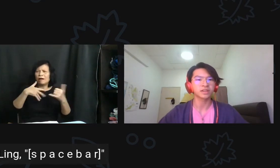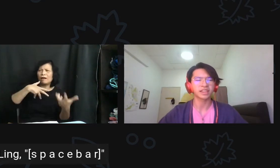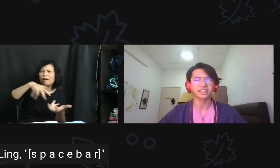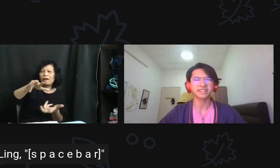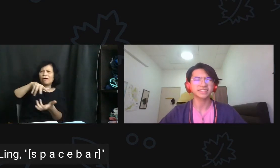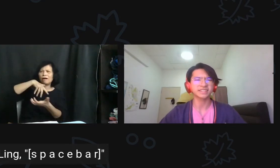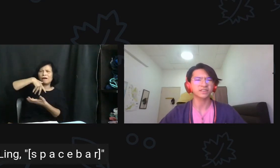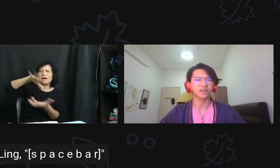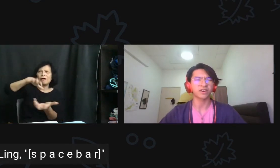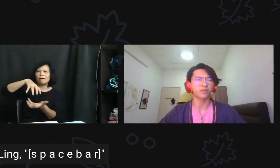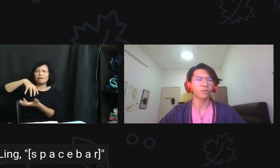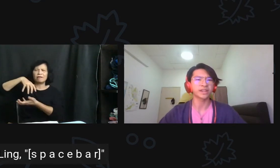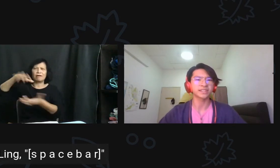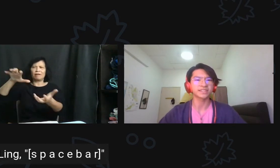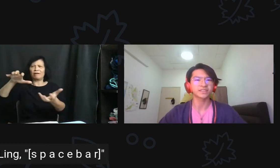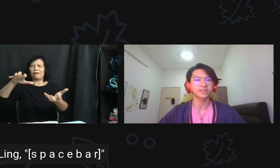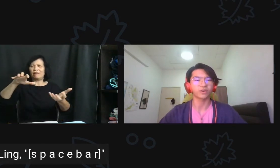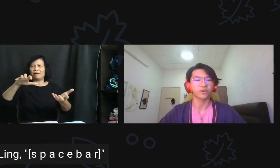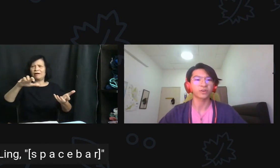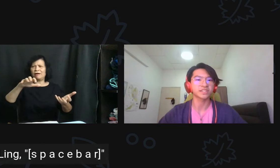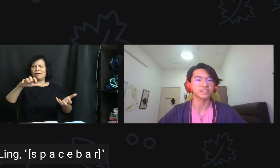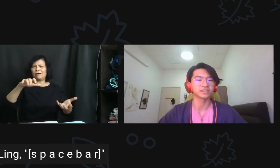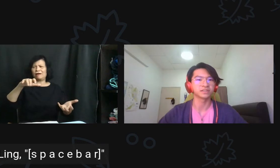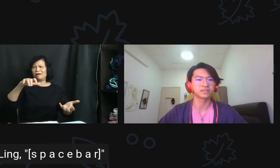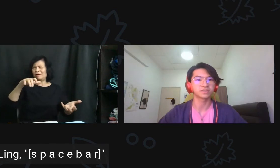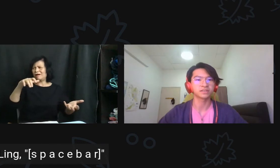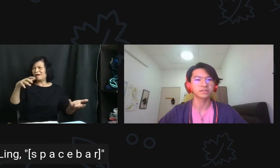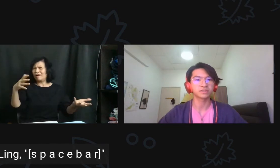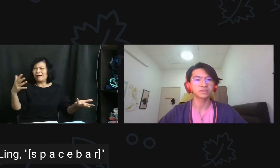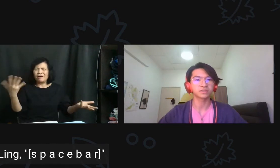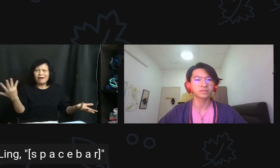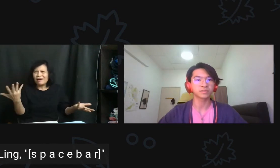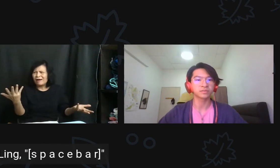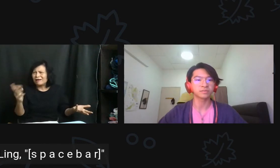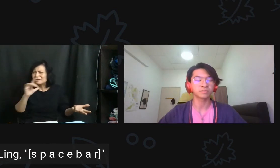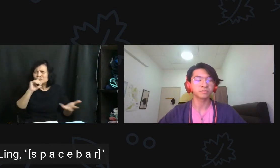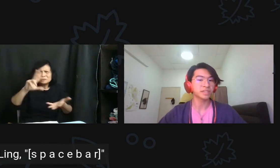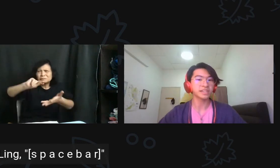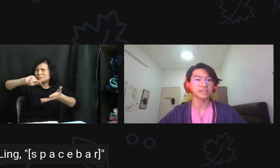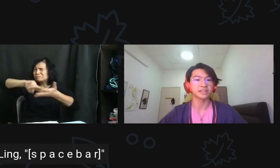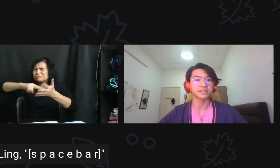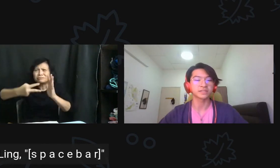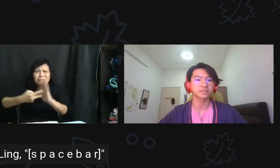“These are a waste of oxygen.” Meaningless.